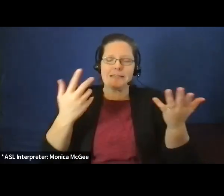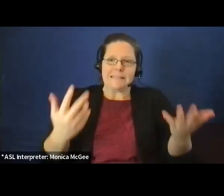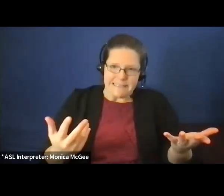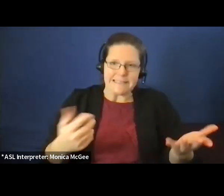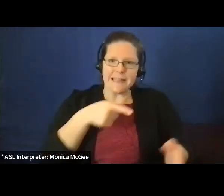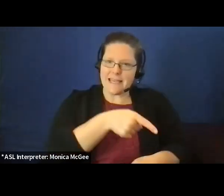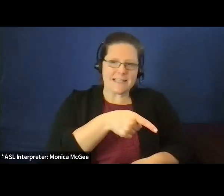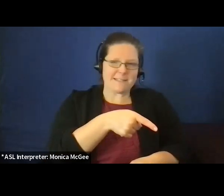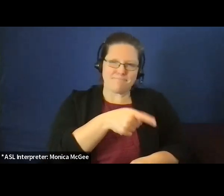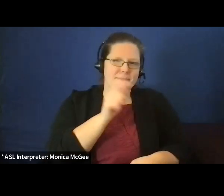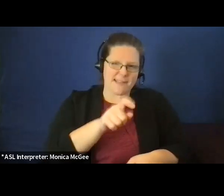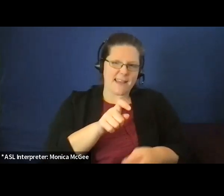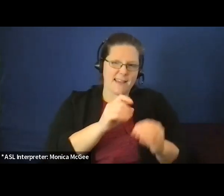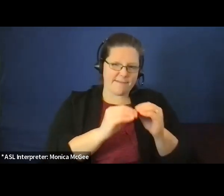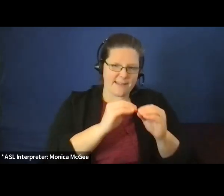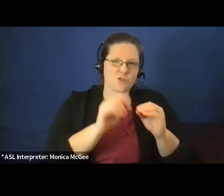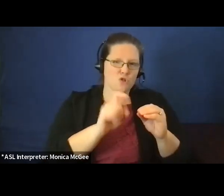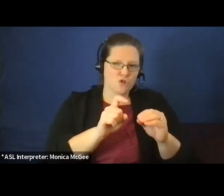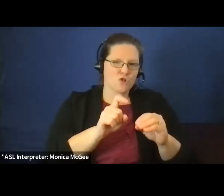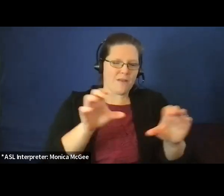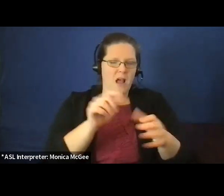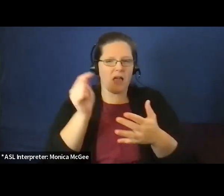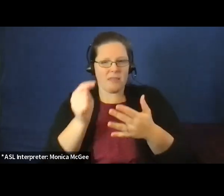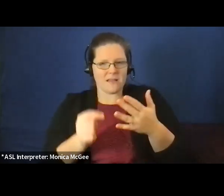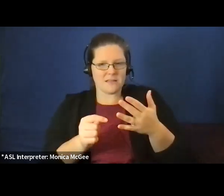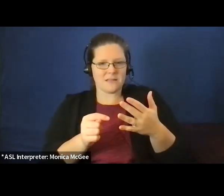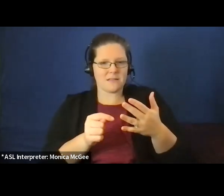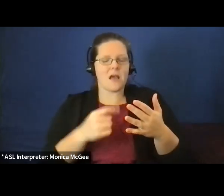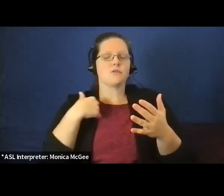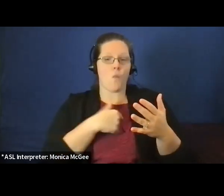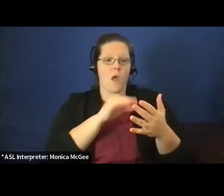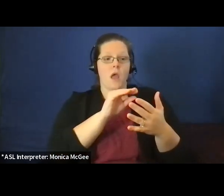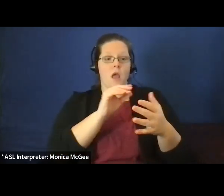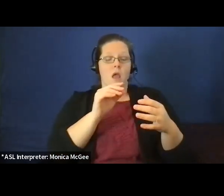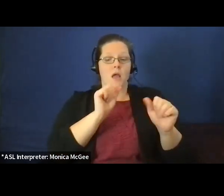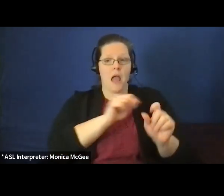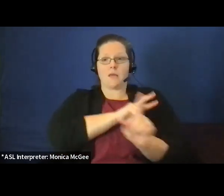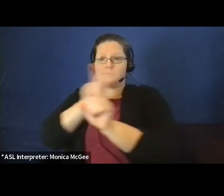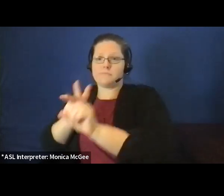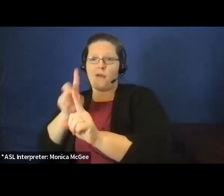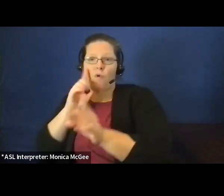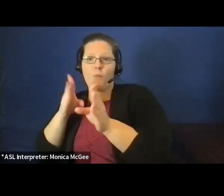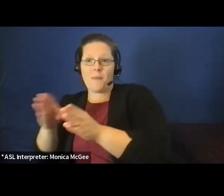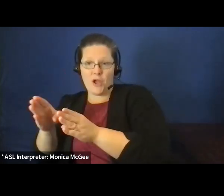okay, let's go back. What should we have done and let's just be honest and say this is probably what we should